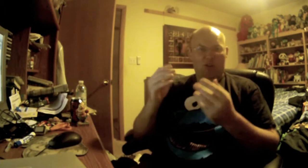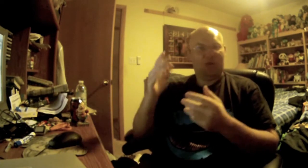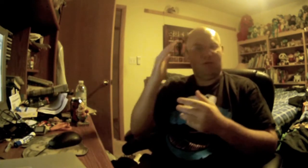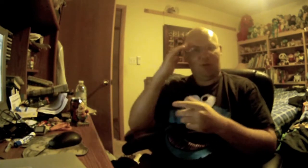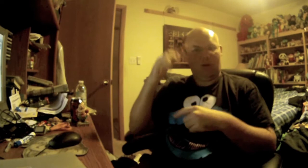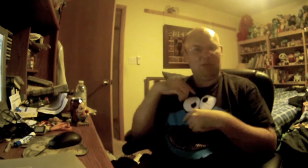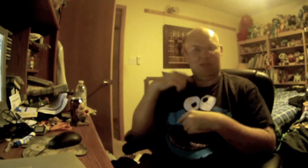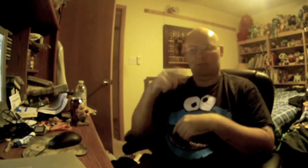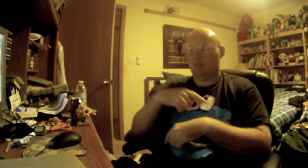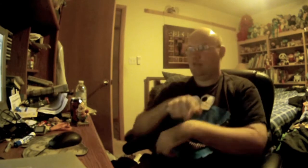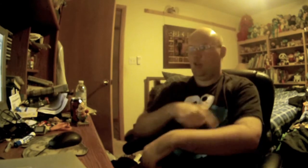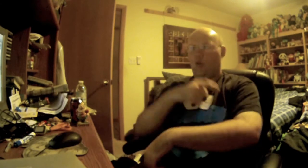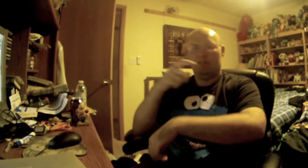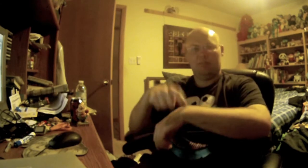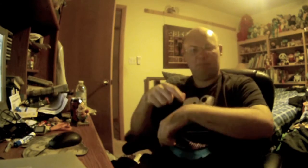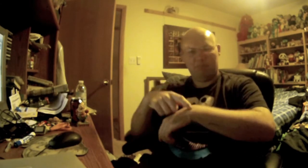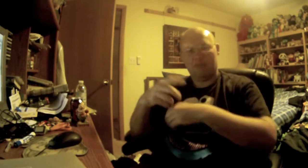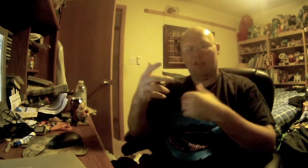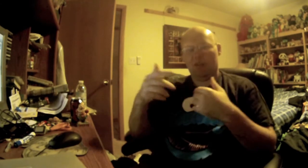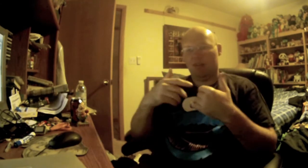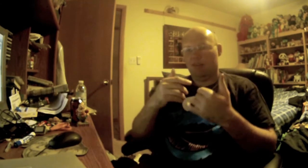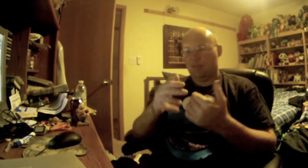She has known me for a long time.